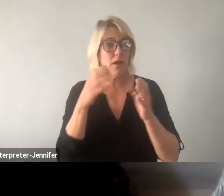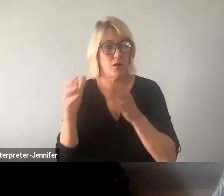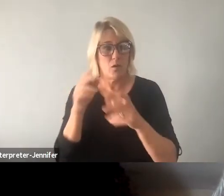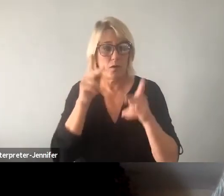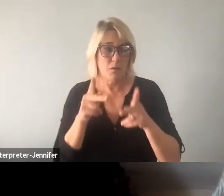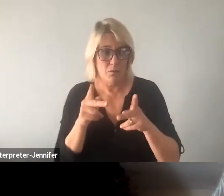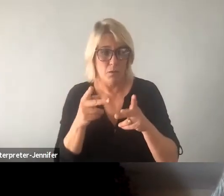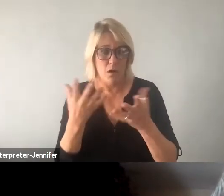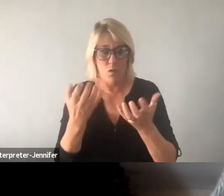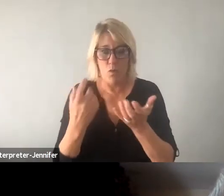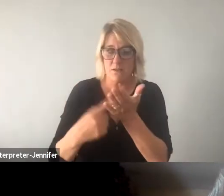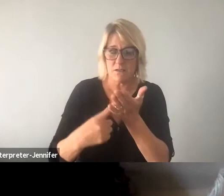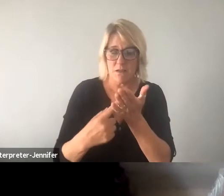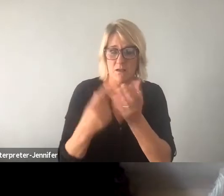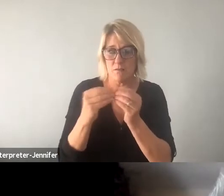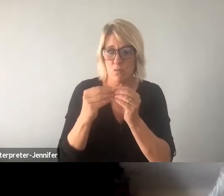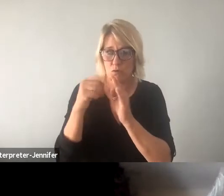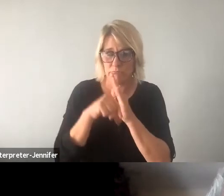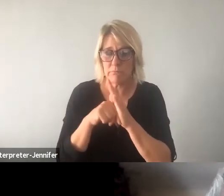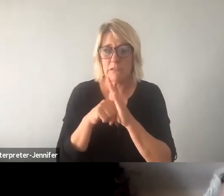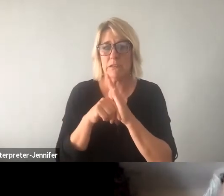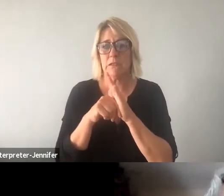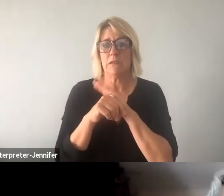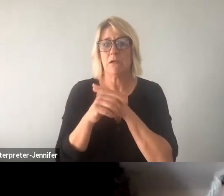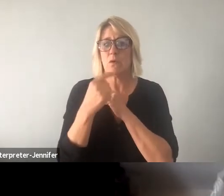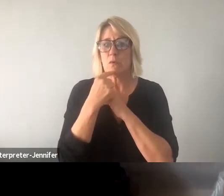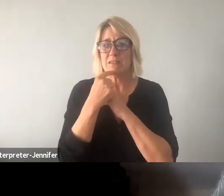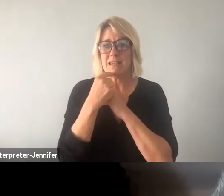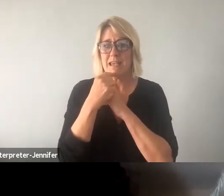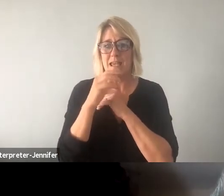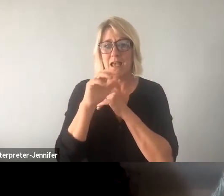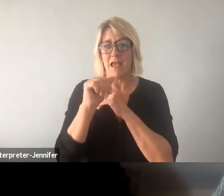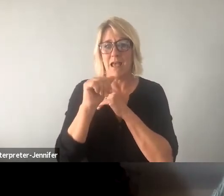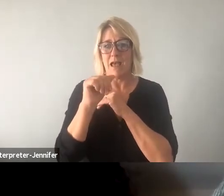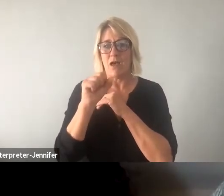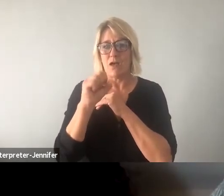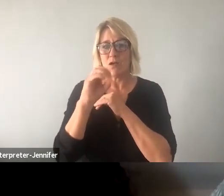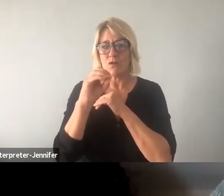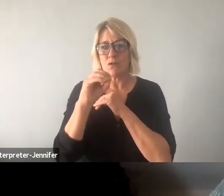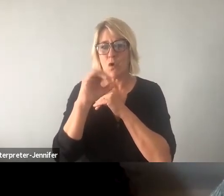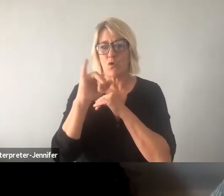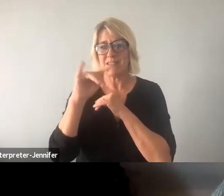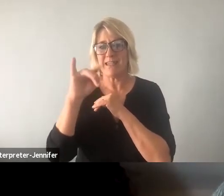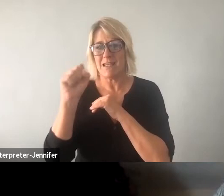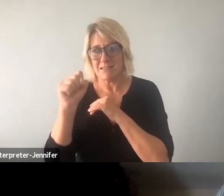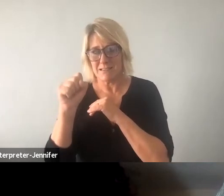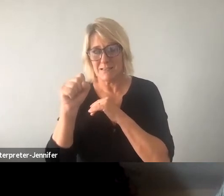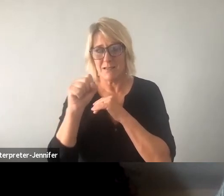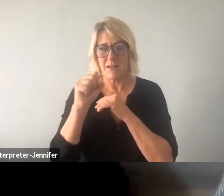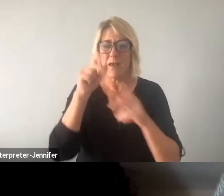discriminated against based on this perception. Another category of folks that we want to talk about just a little bit is